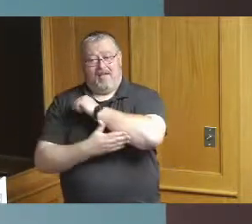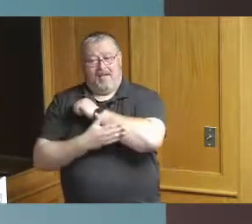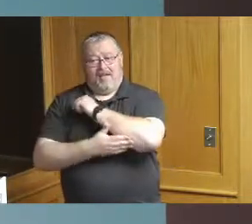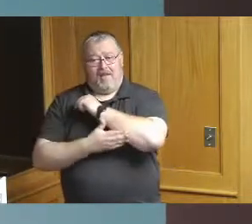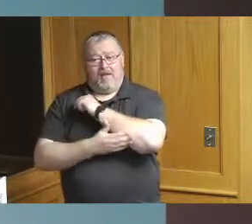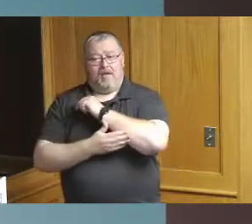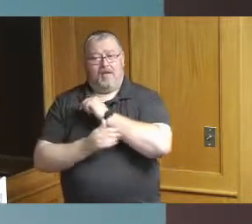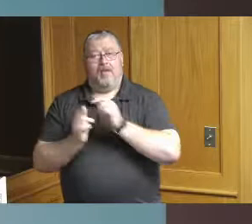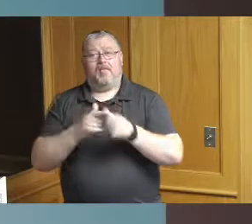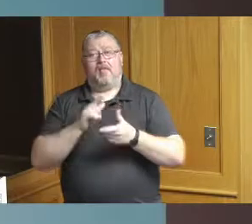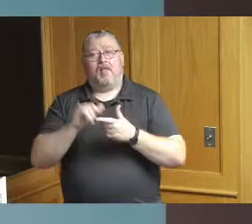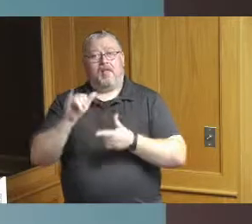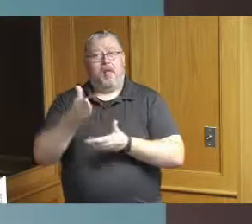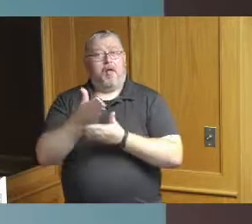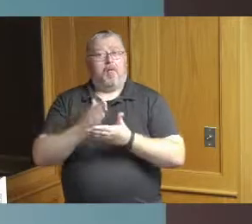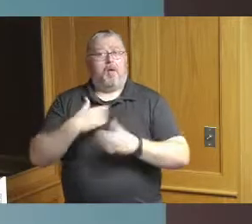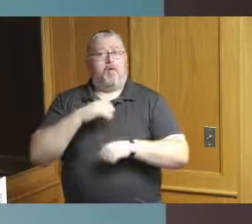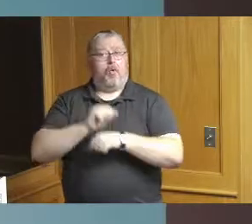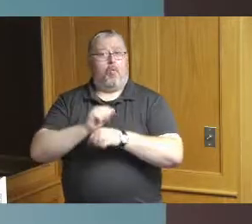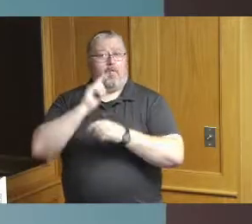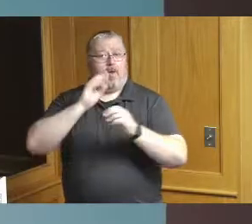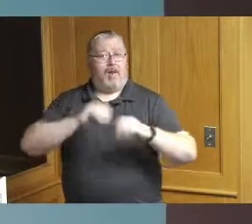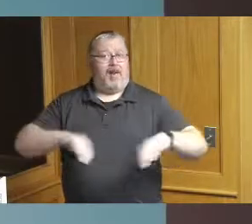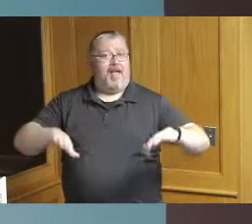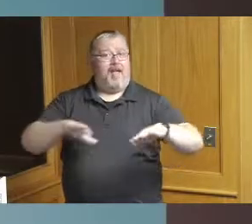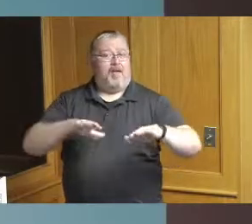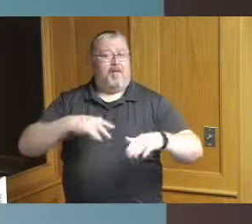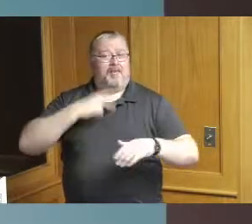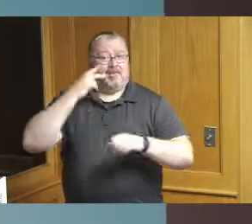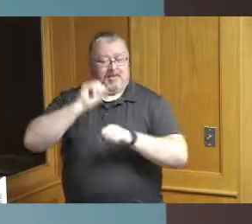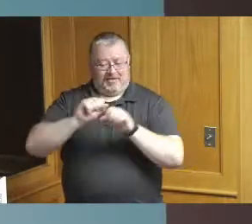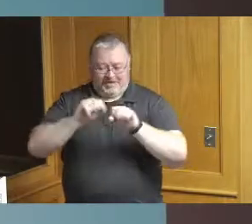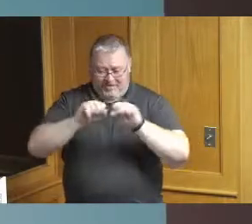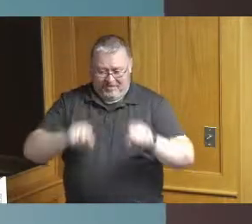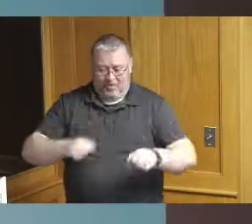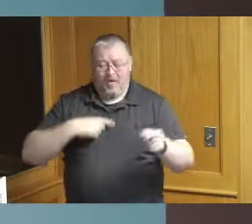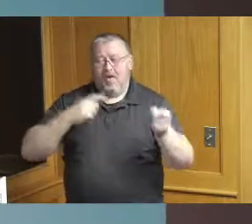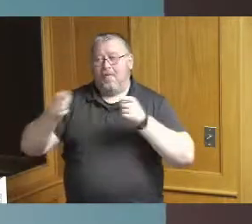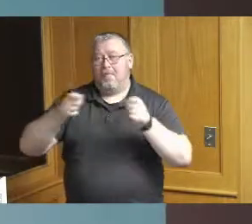dna for land development they work within a system and manage it on a daily basis